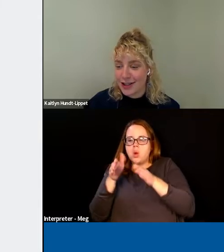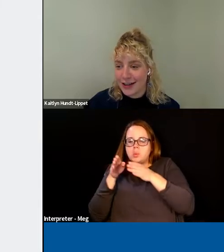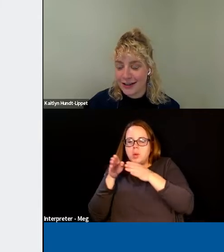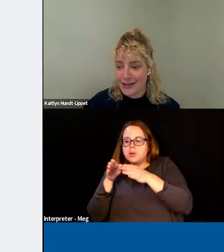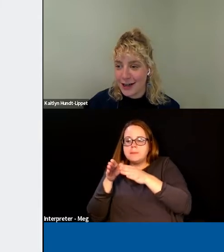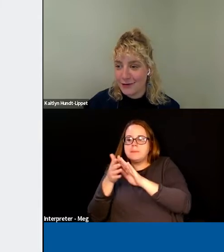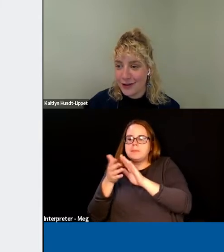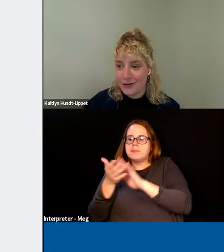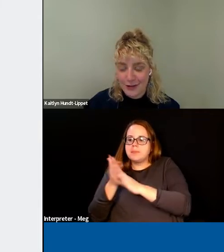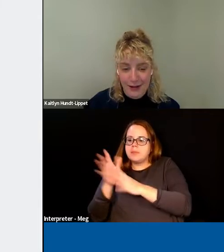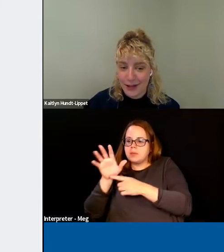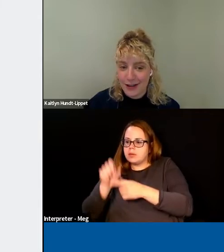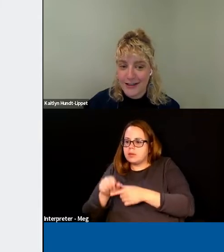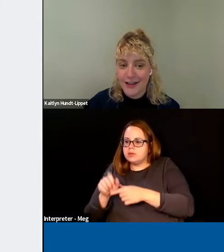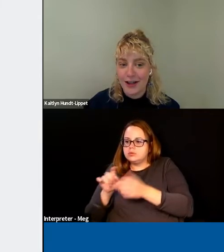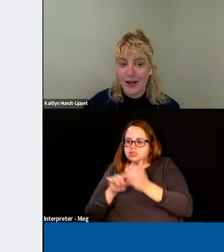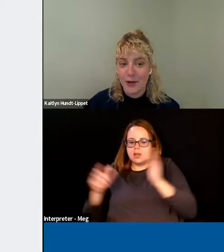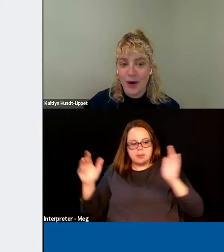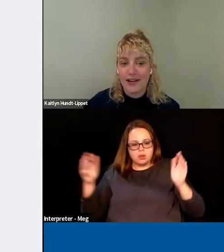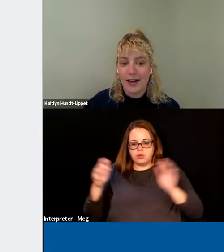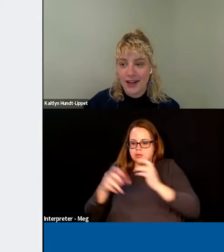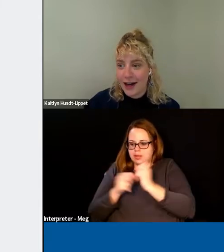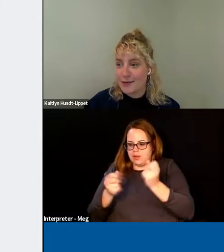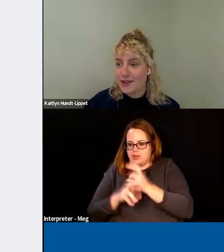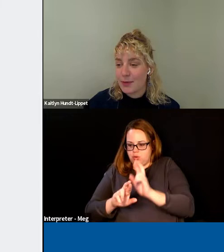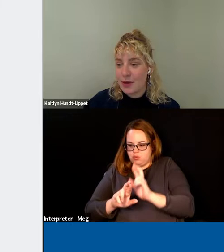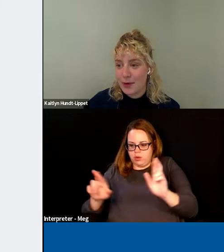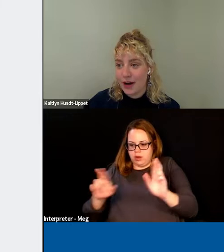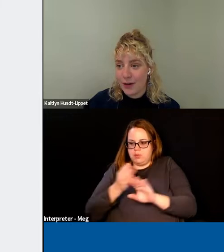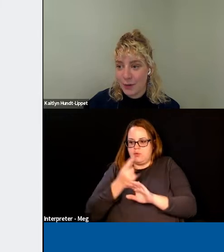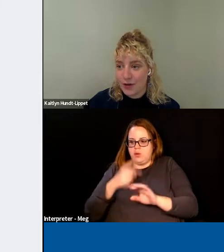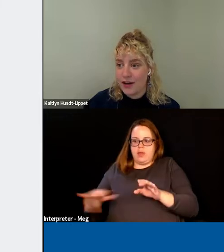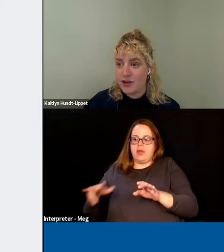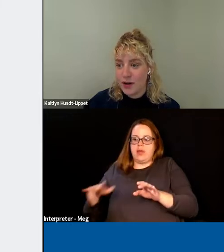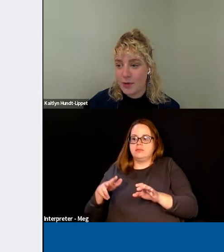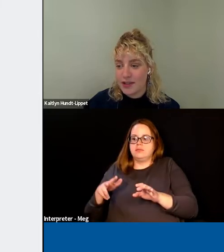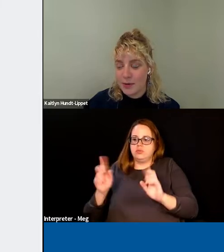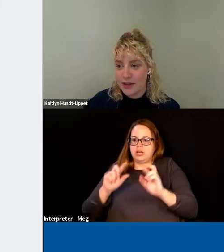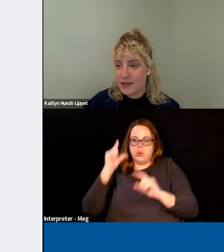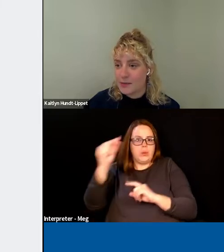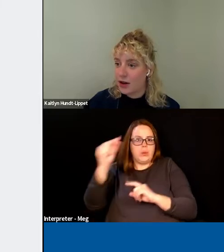that they're checking their side views and mirrors. You want to have time so that people are having both an enjoyable experience,